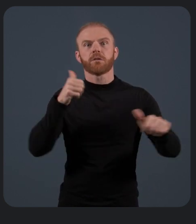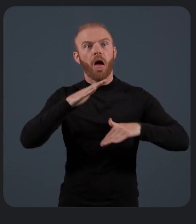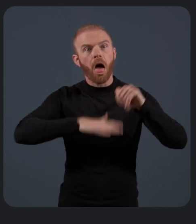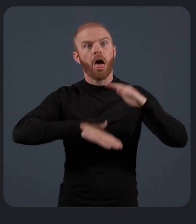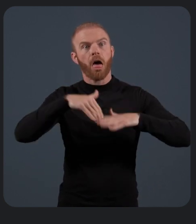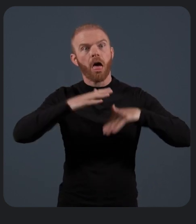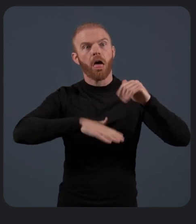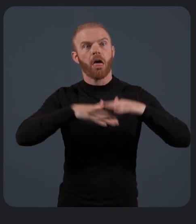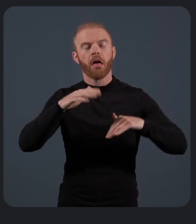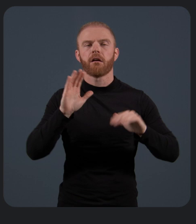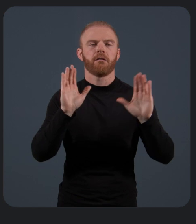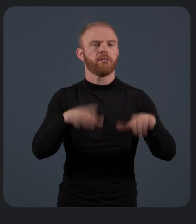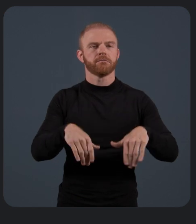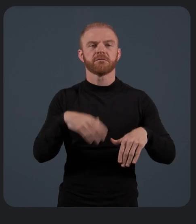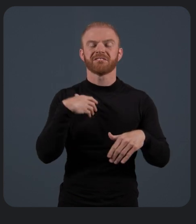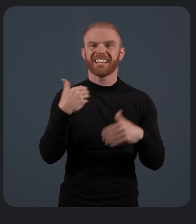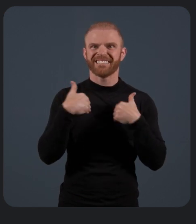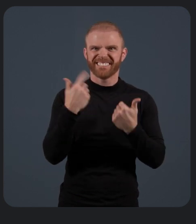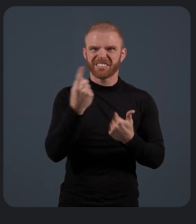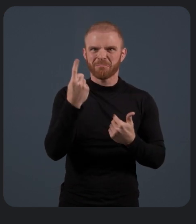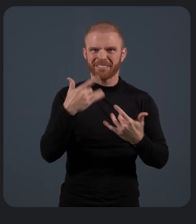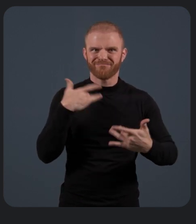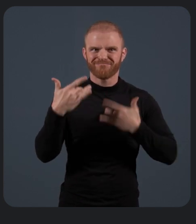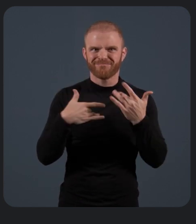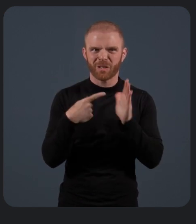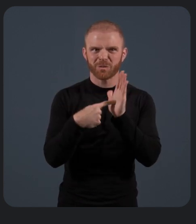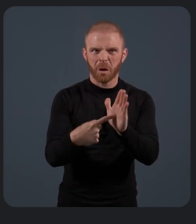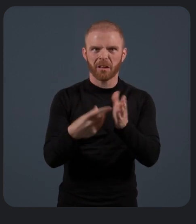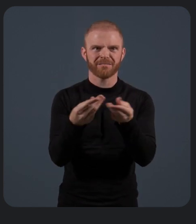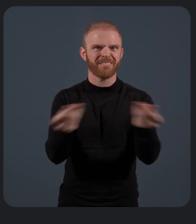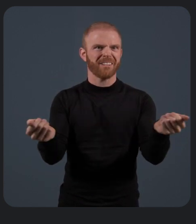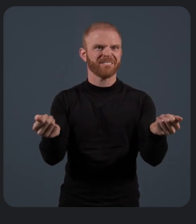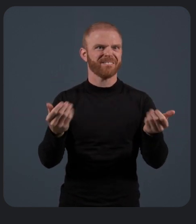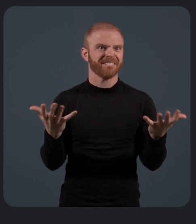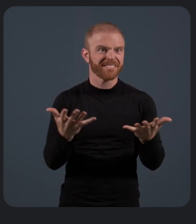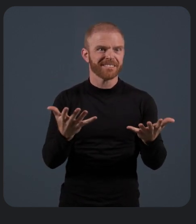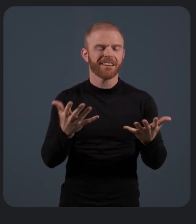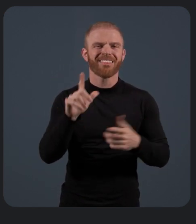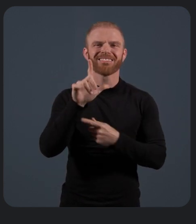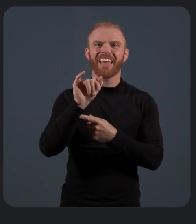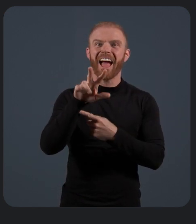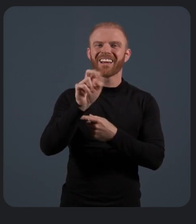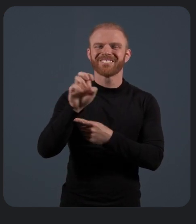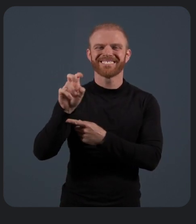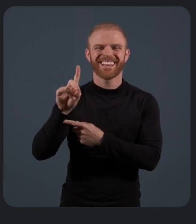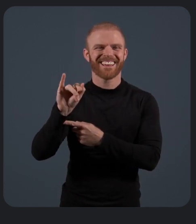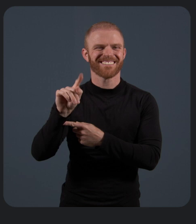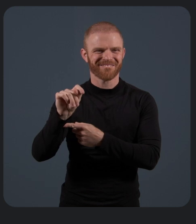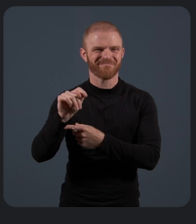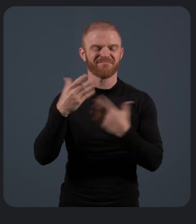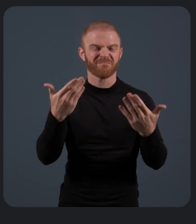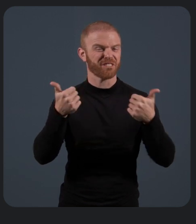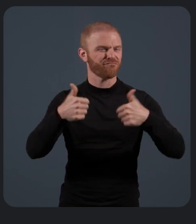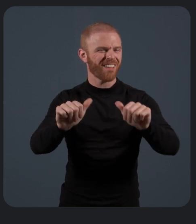So something I'm excited to show you that solves this problem is Live Edit. So let's try it out.